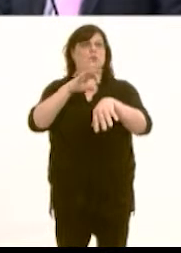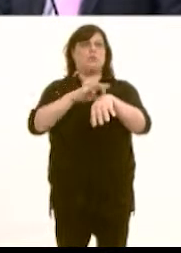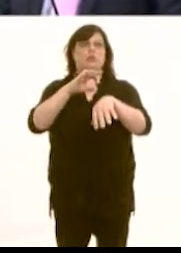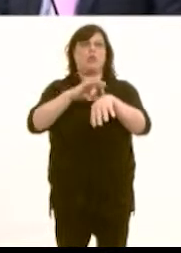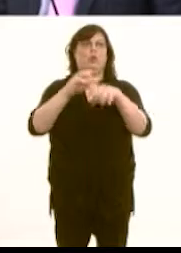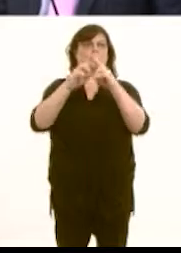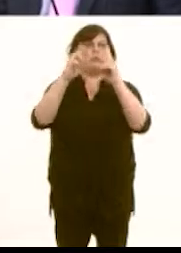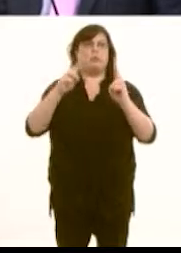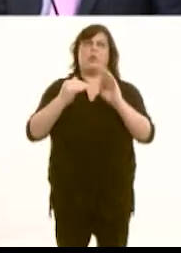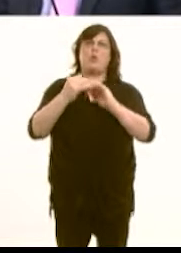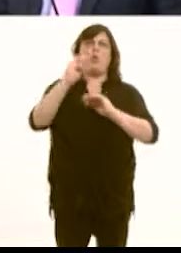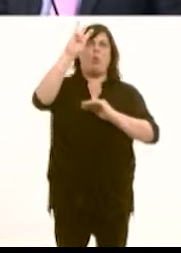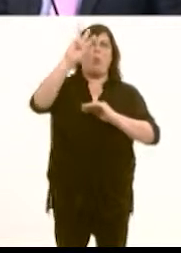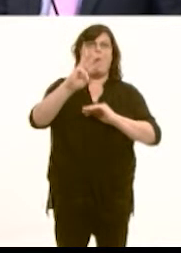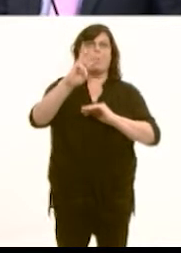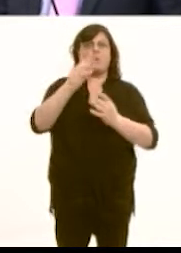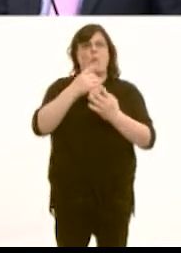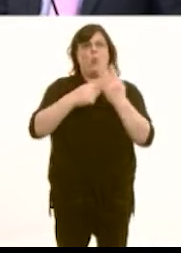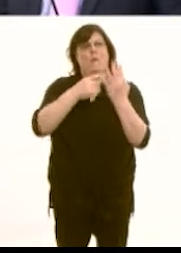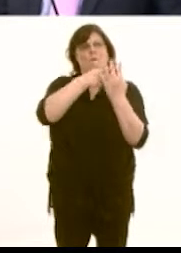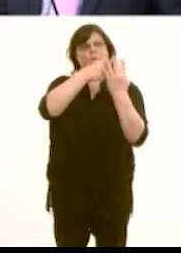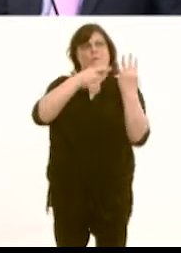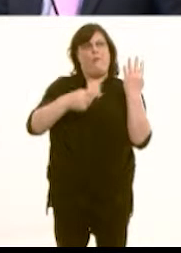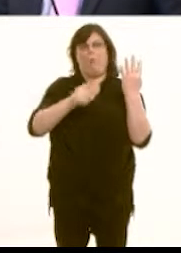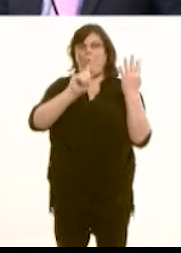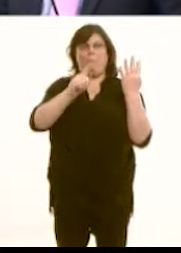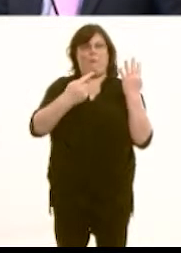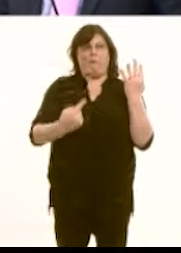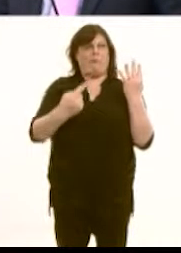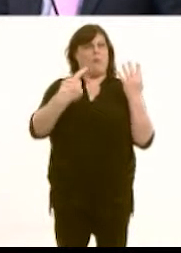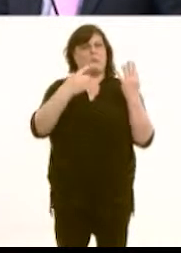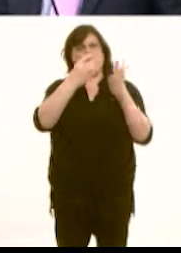Four of them have served notice that theyíre not able to fulfil their contracts.